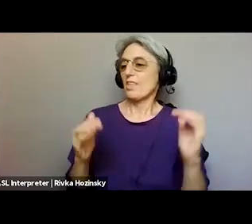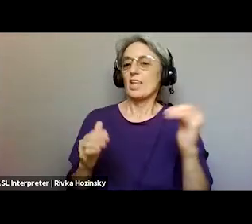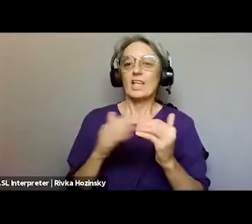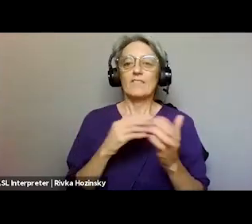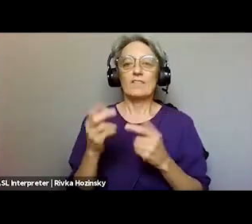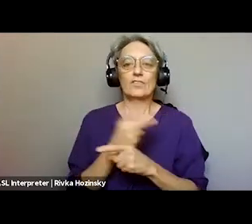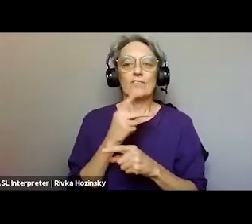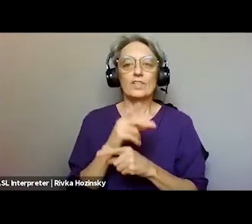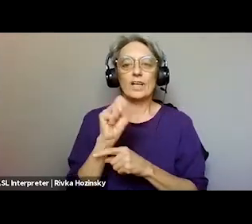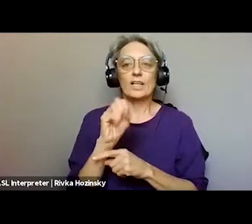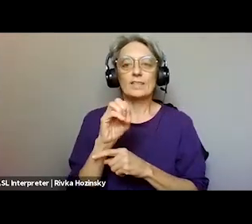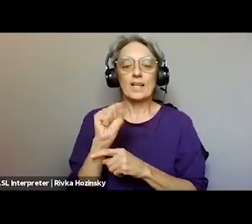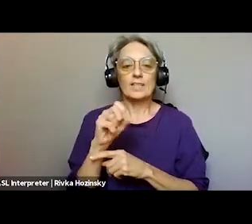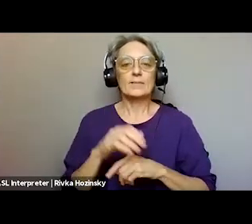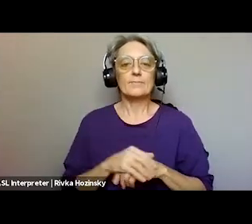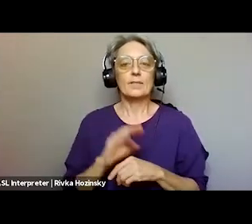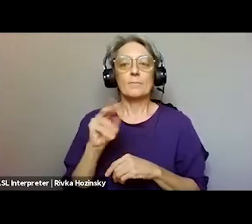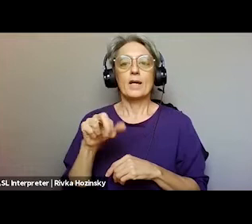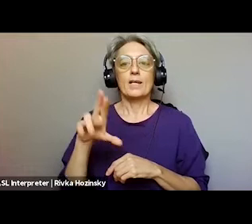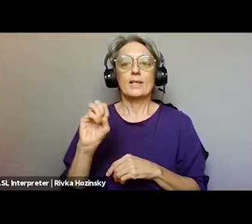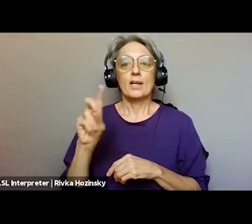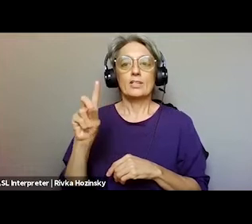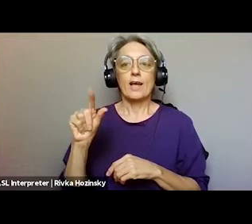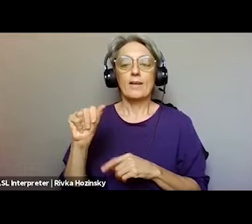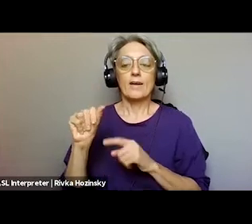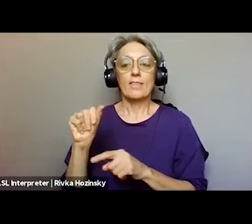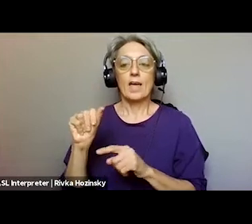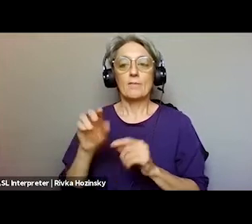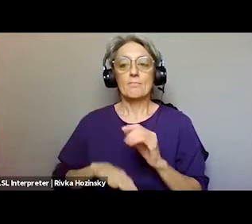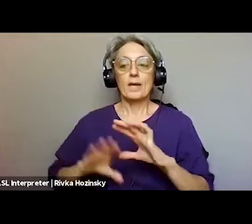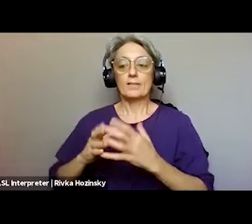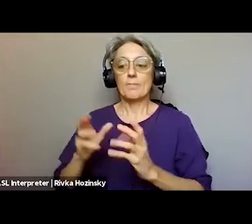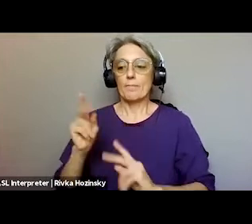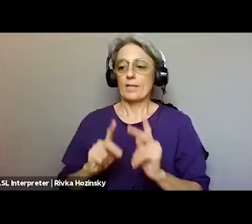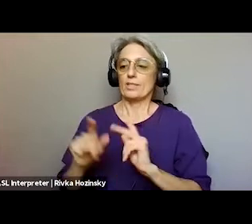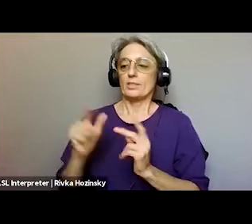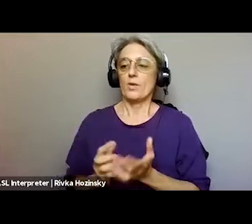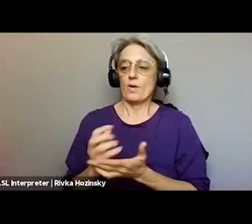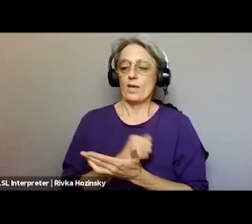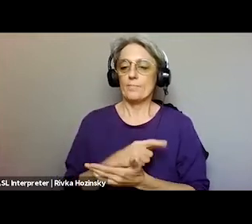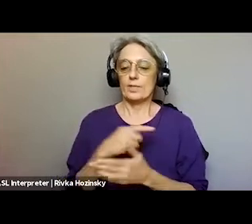data where the base population is low income because it serves a criterion for gaining entry